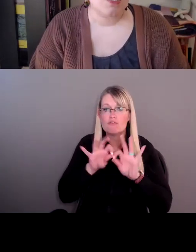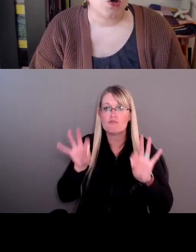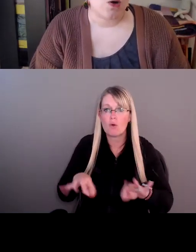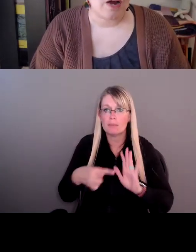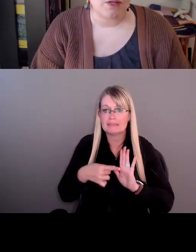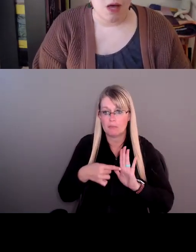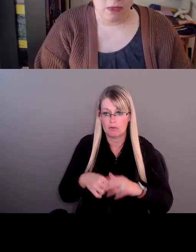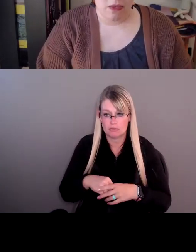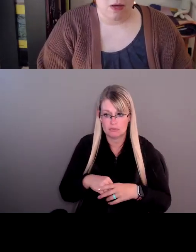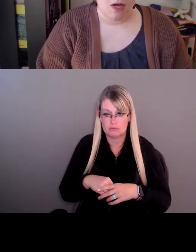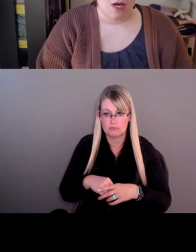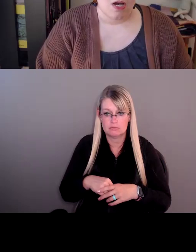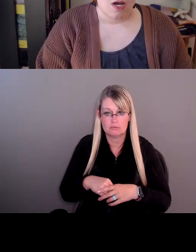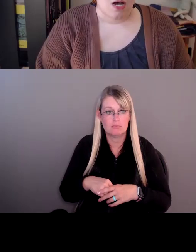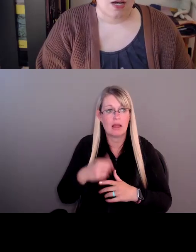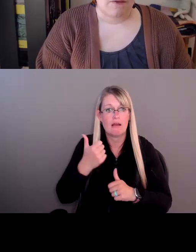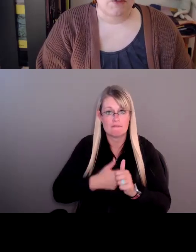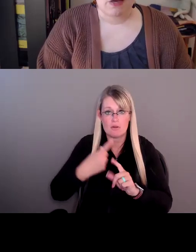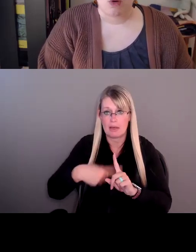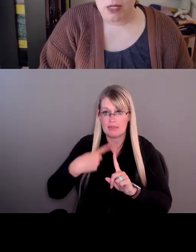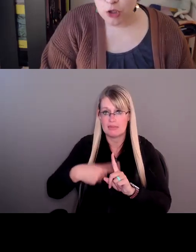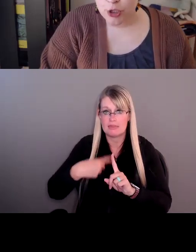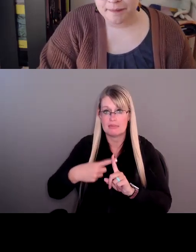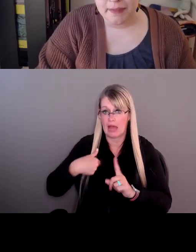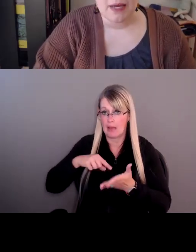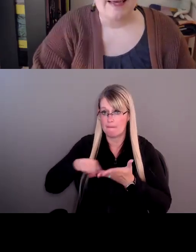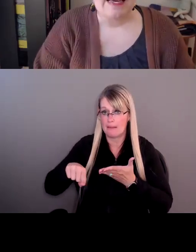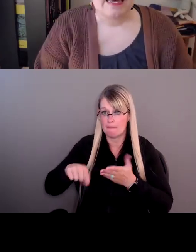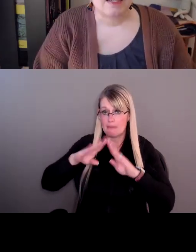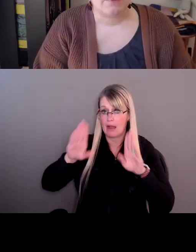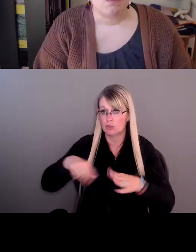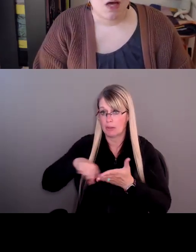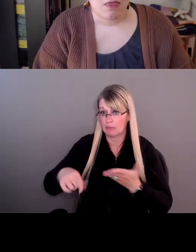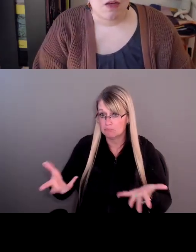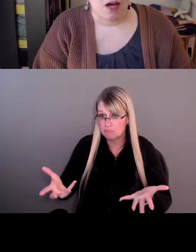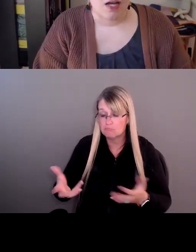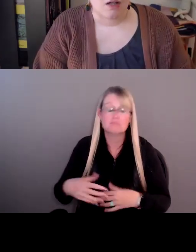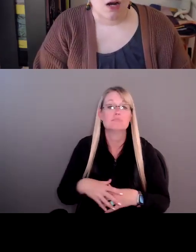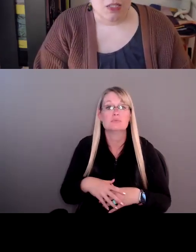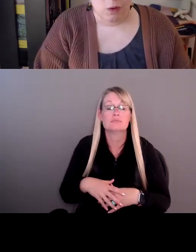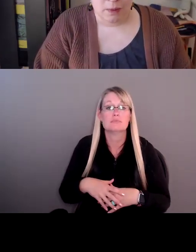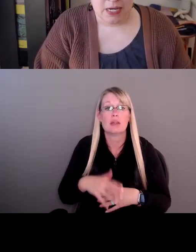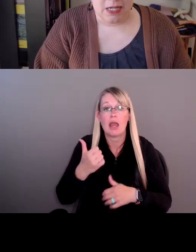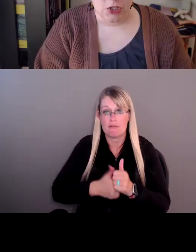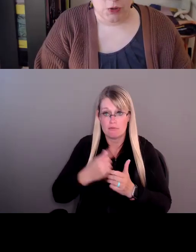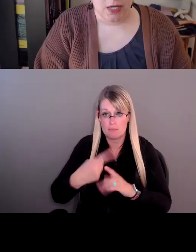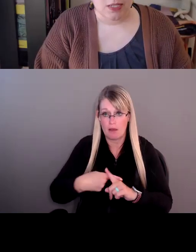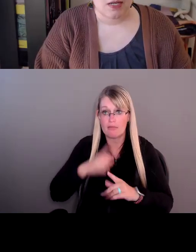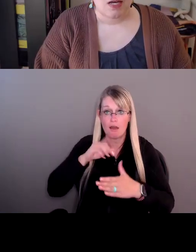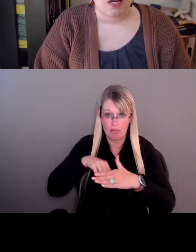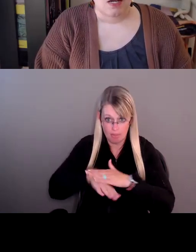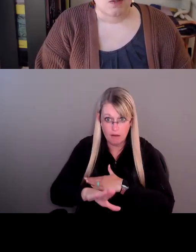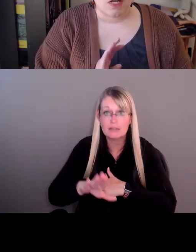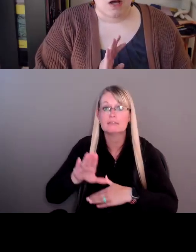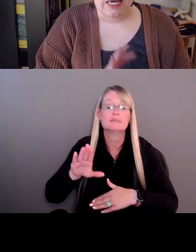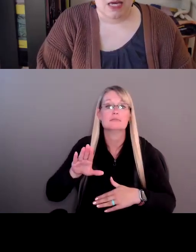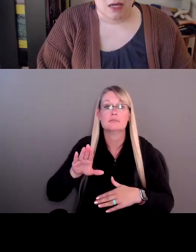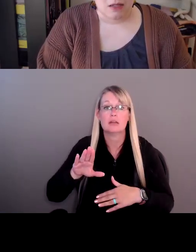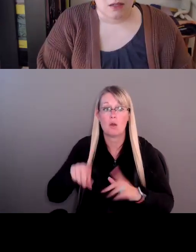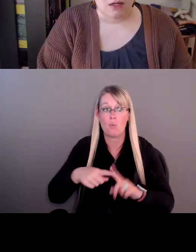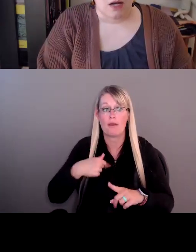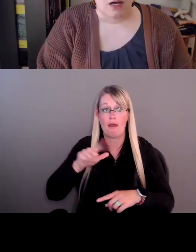So every month, I have to pay my mortgage and every time I do this, as soon as I login,